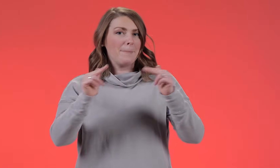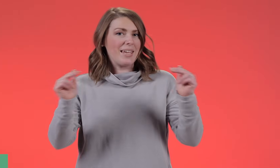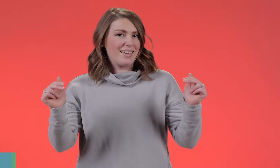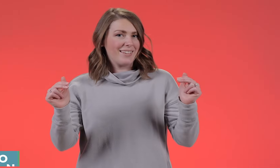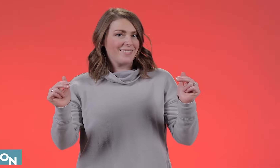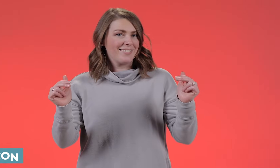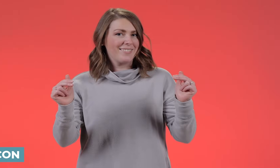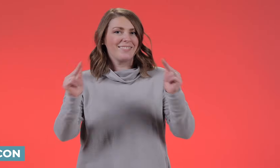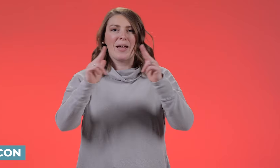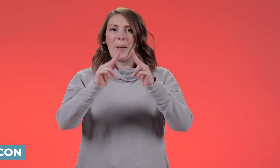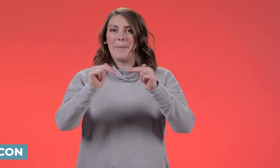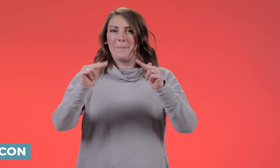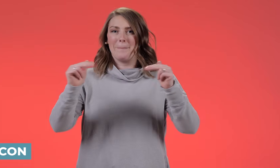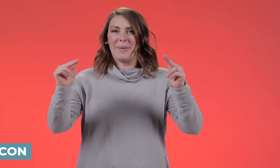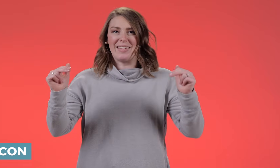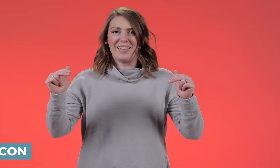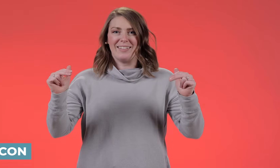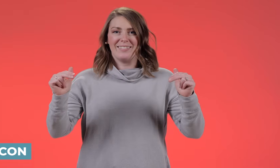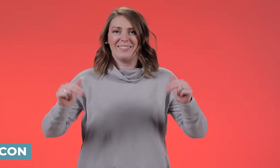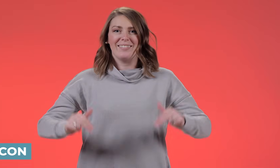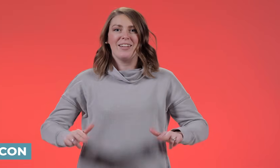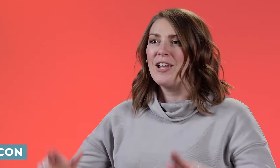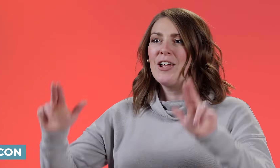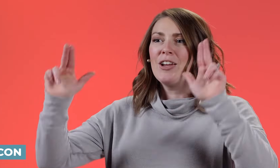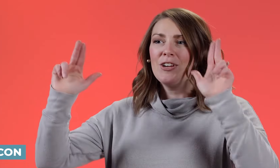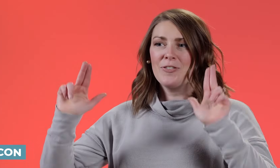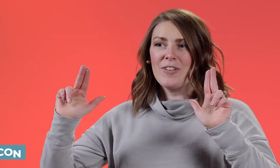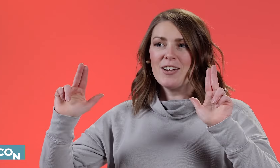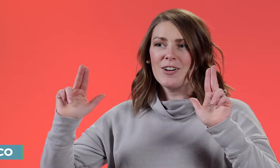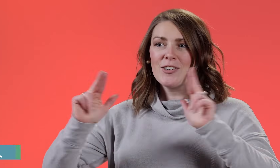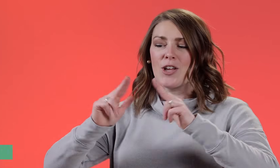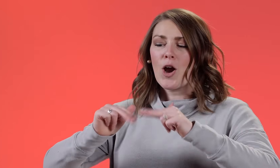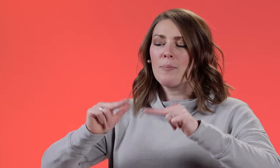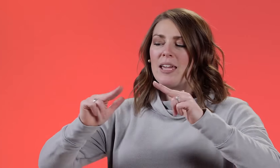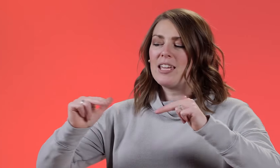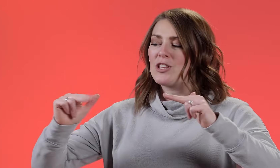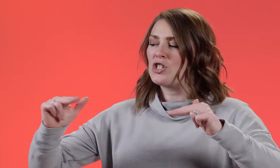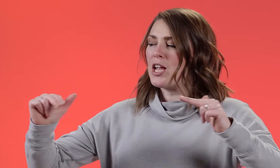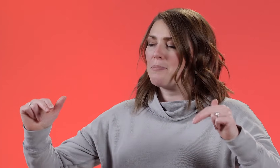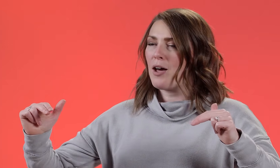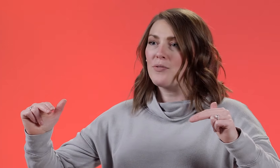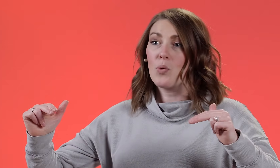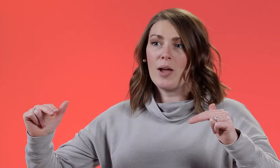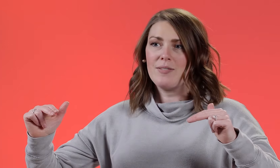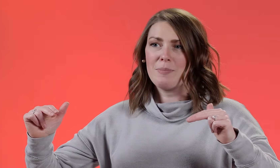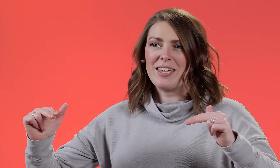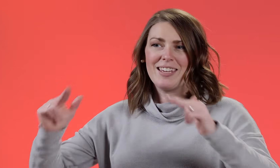BACON BACON Your fingers are making the shape of the wavy bacon.